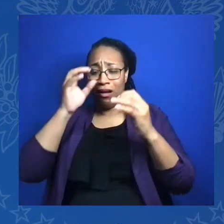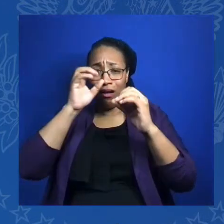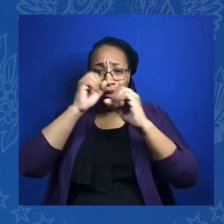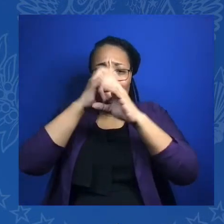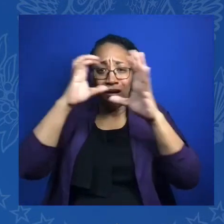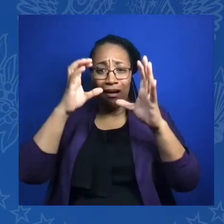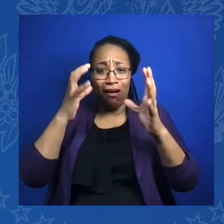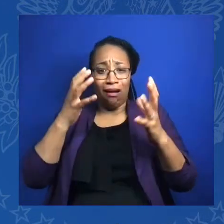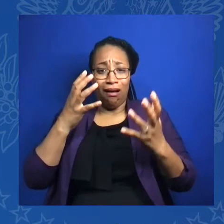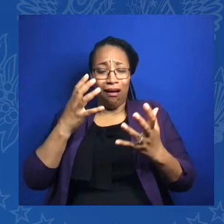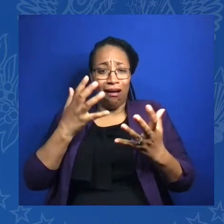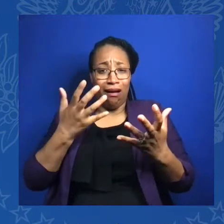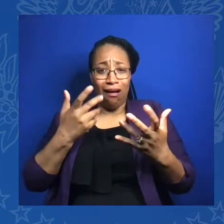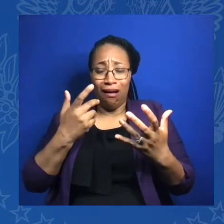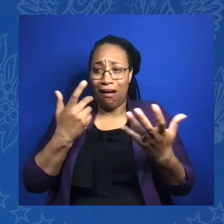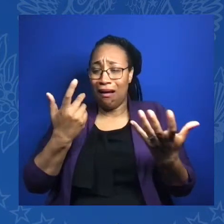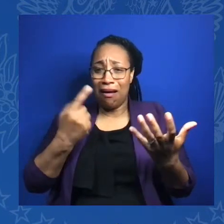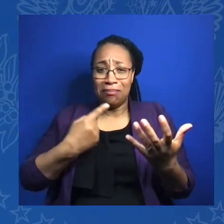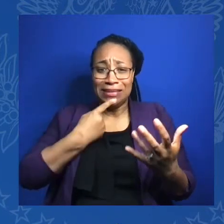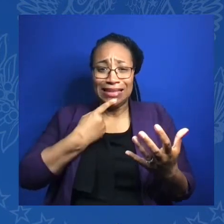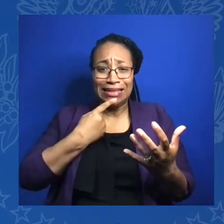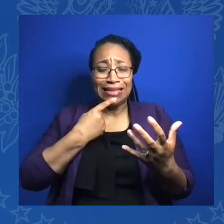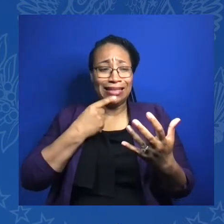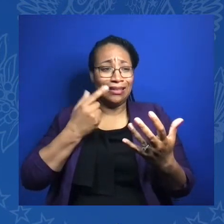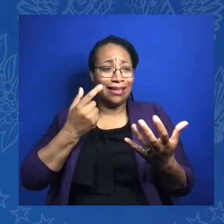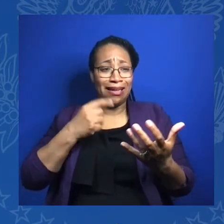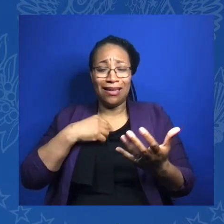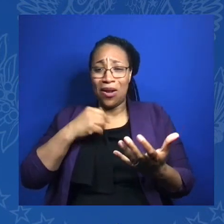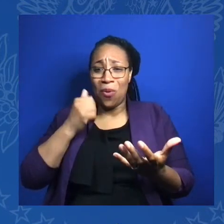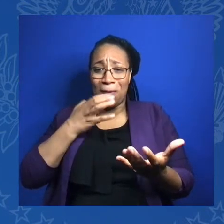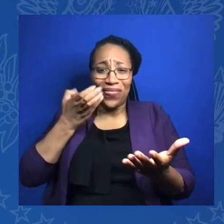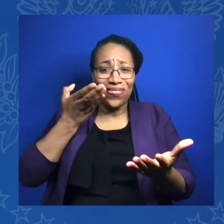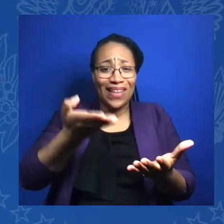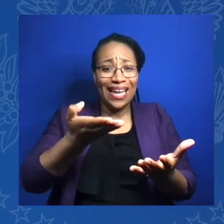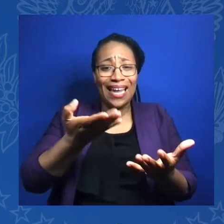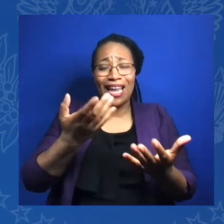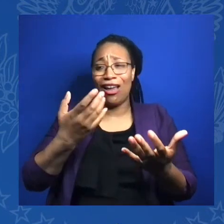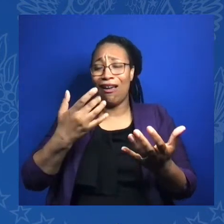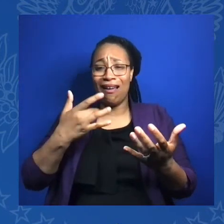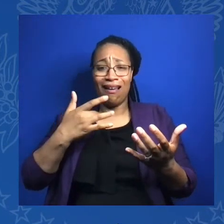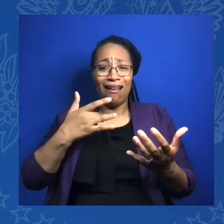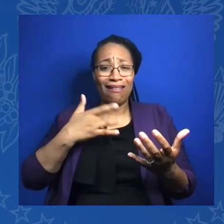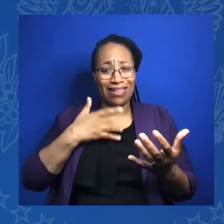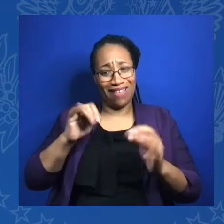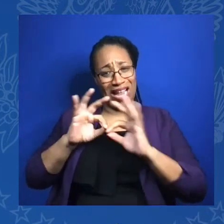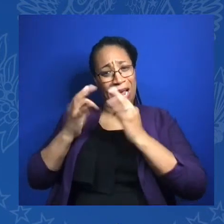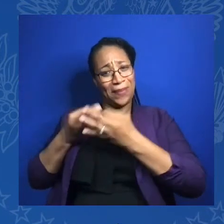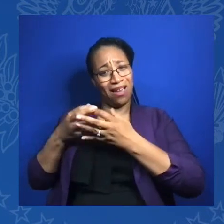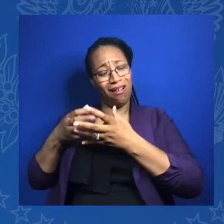The pain of living in limbo. In a sense, it's almost worse than the pain of having lost a child